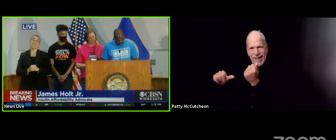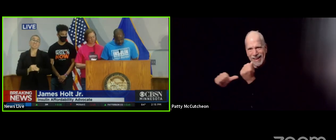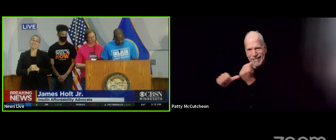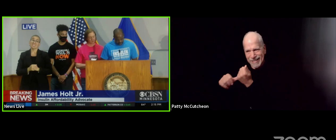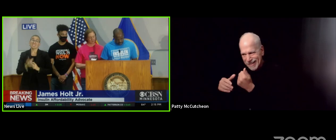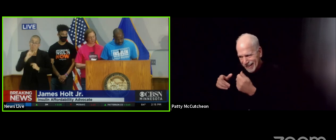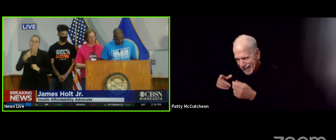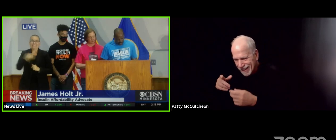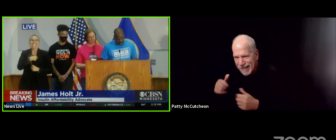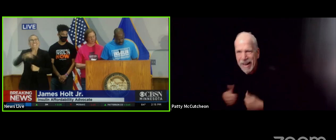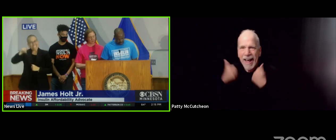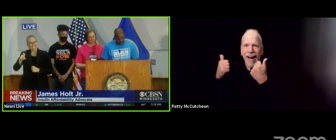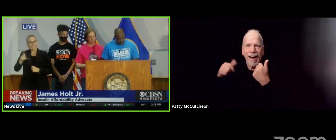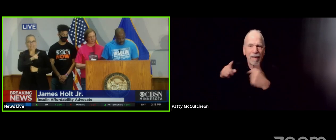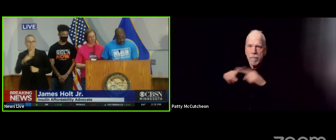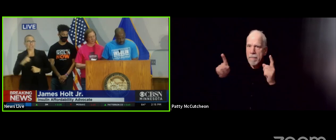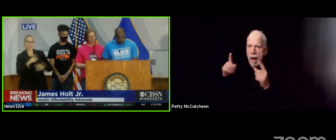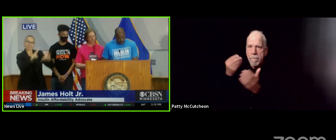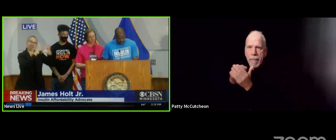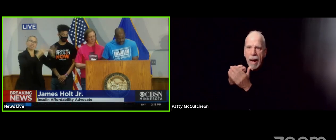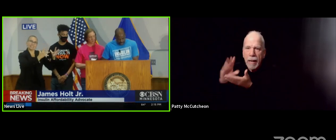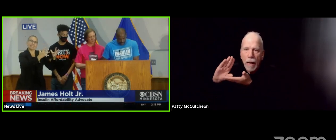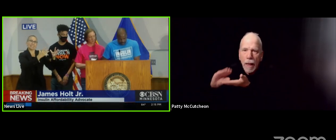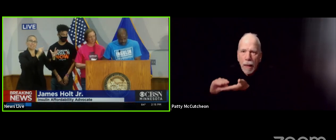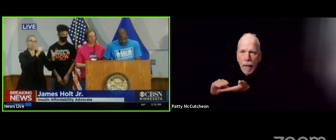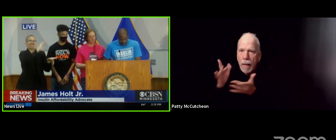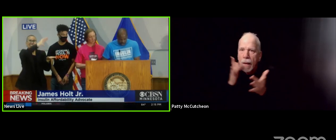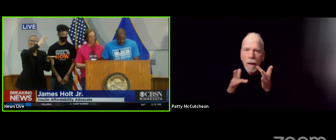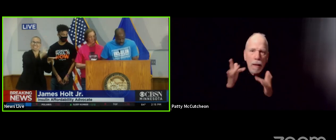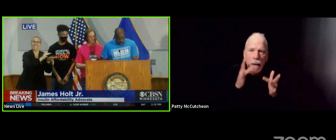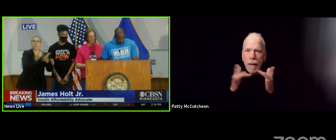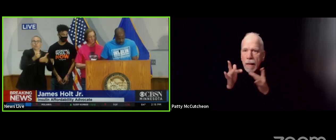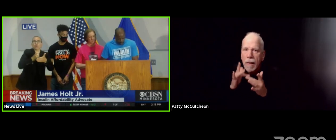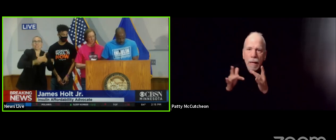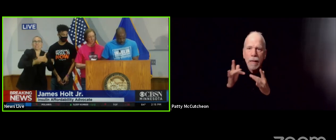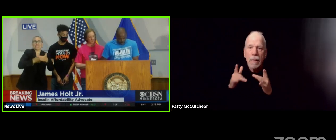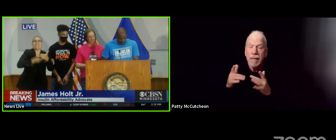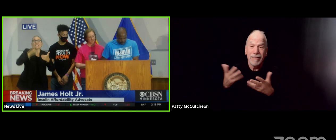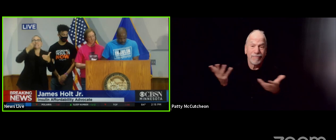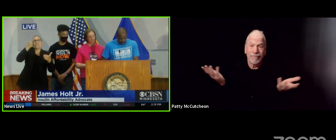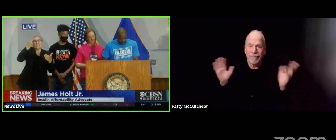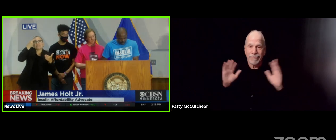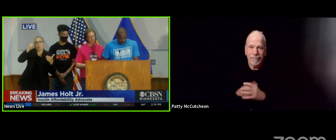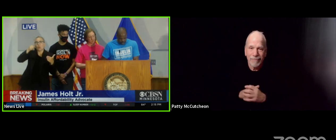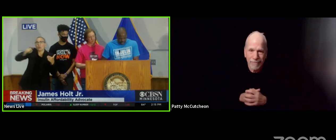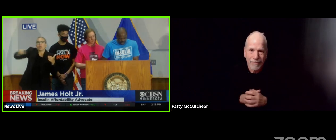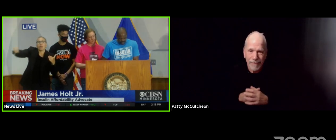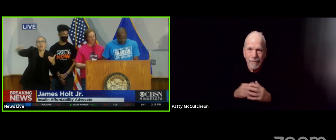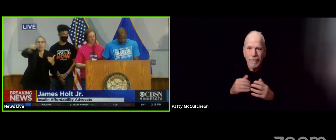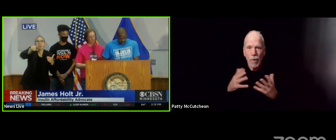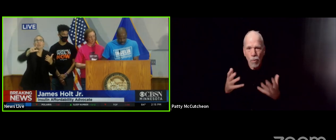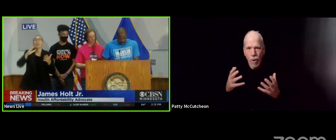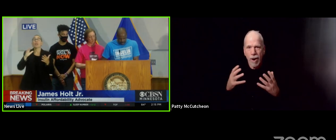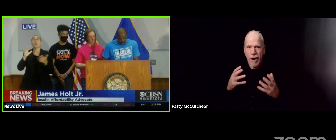PRICES OF MEDICINES BUT IT NEEDS TO BE DONE ON A FEDERAL LEVEL. UNTIL WE GET TO A POINT THAT THIS BILL WAS